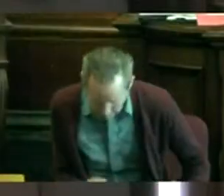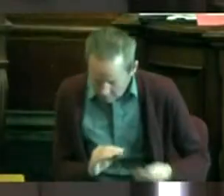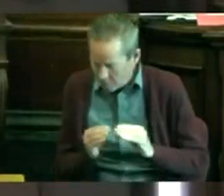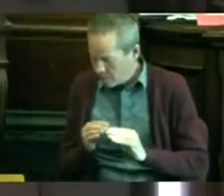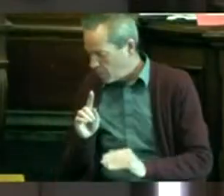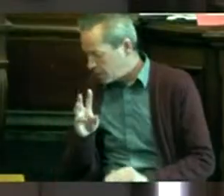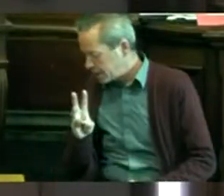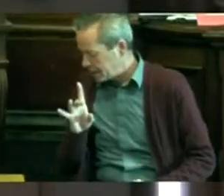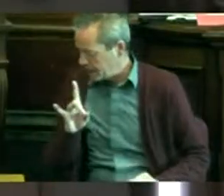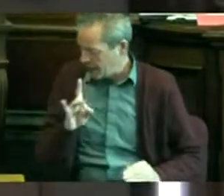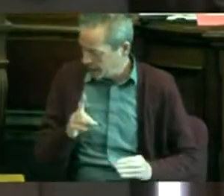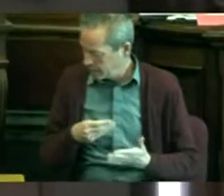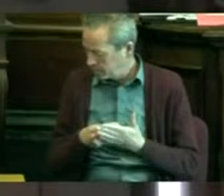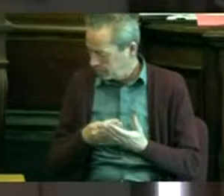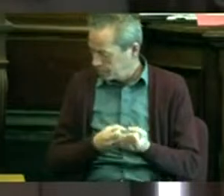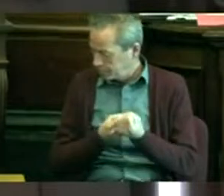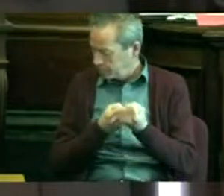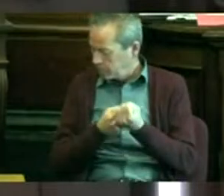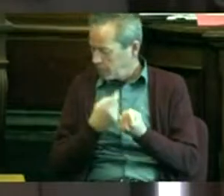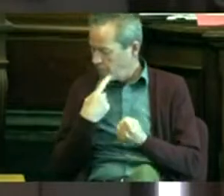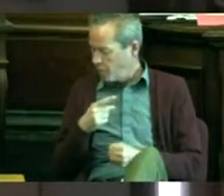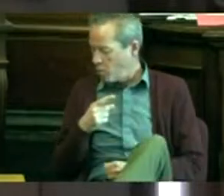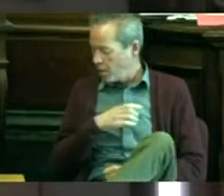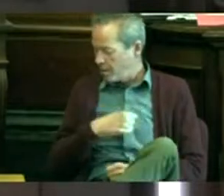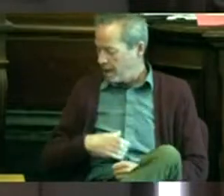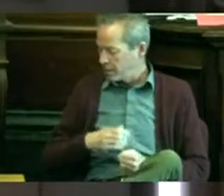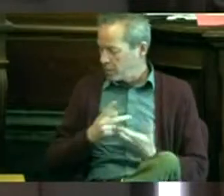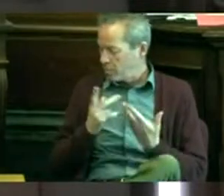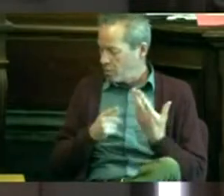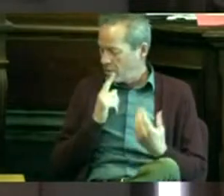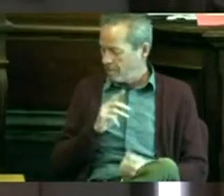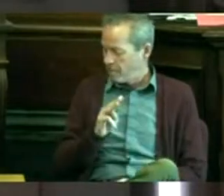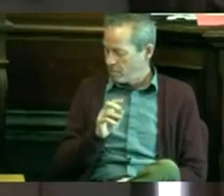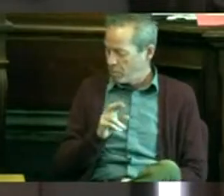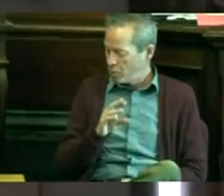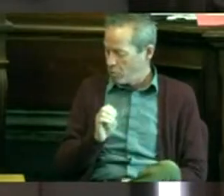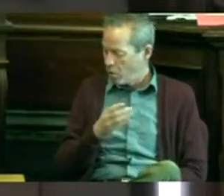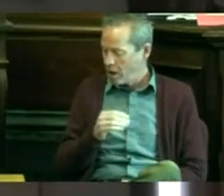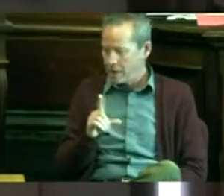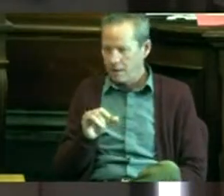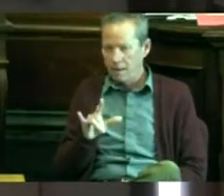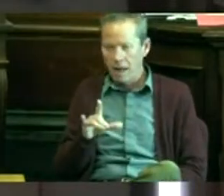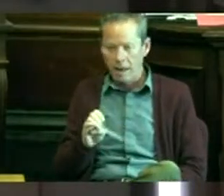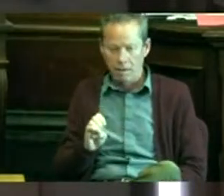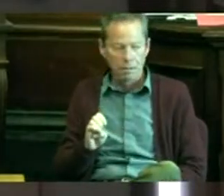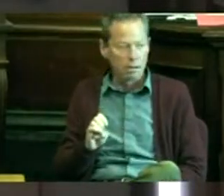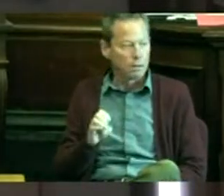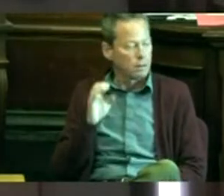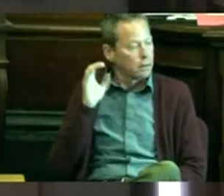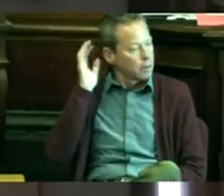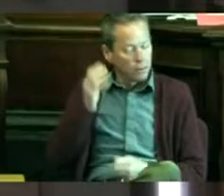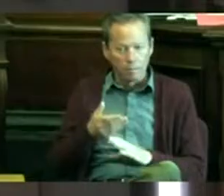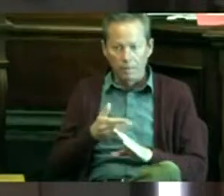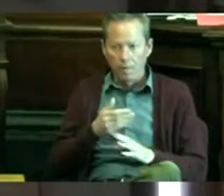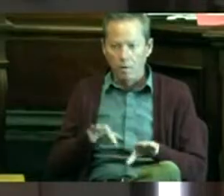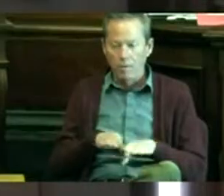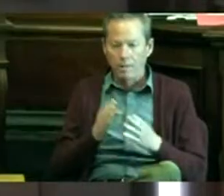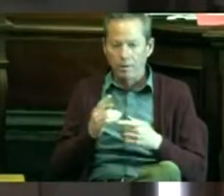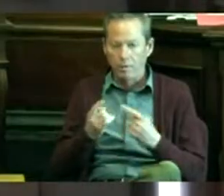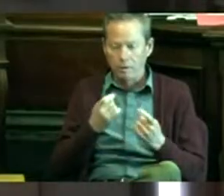Introductory number 168. Appropriating funds and authorizing a mandatory agreements for neighborhood ambassador programs in the